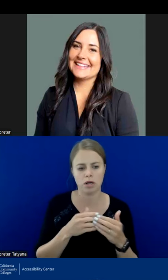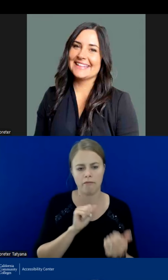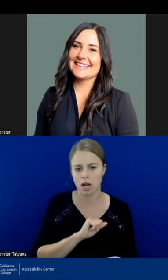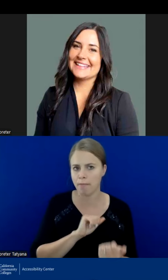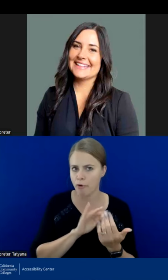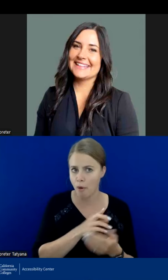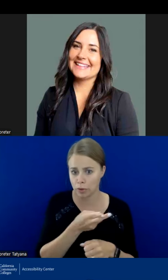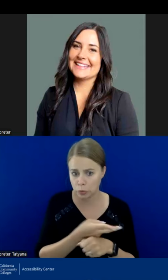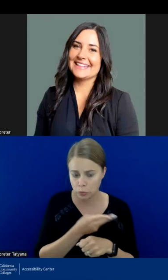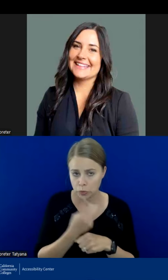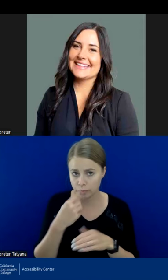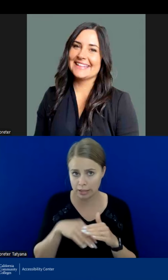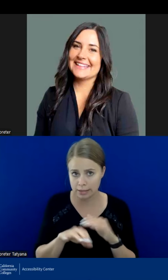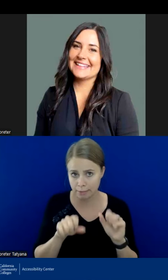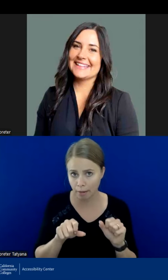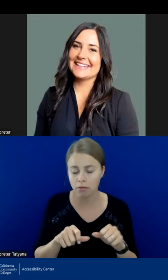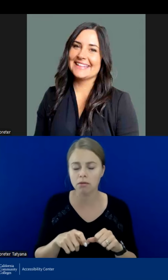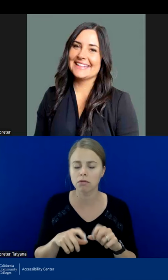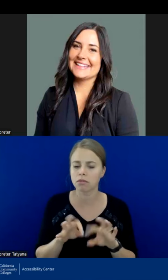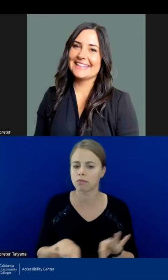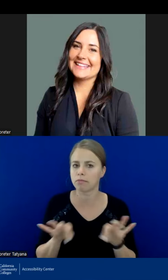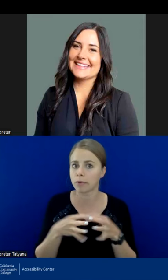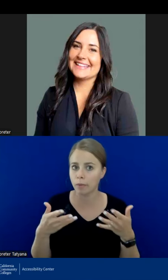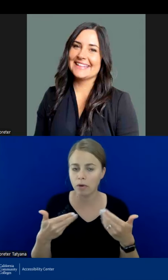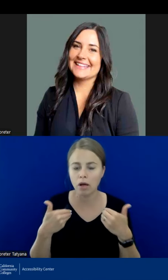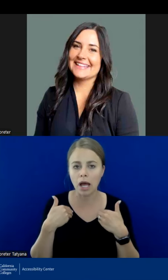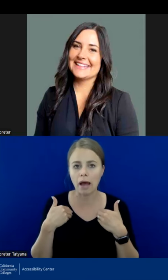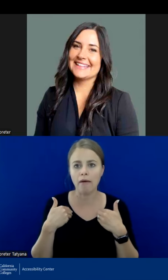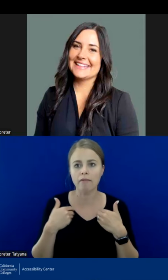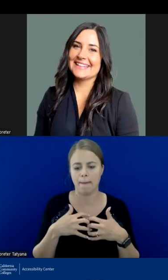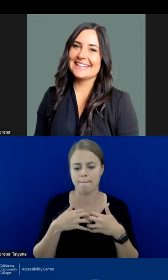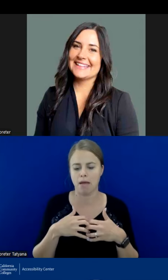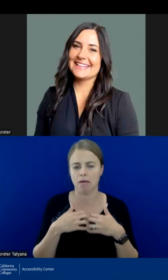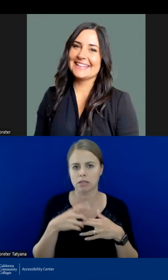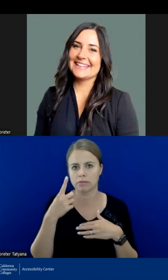in accessibility, it's very important to have a mechanism for accessible feedback.